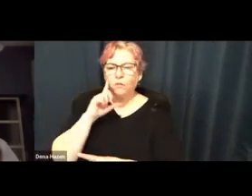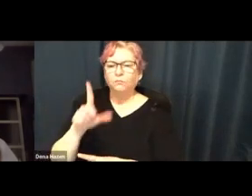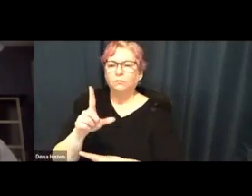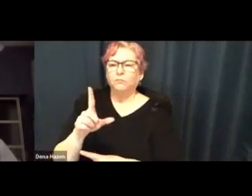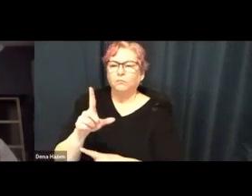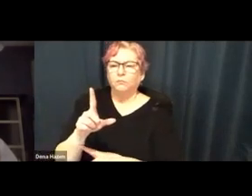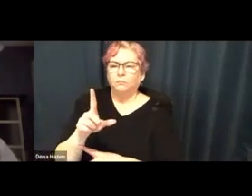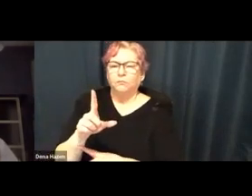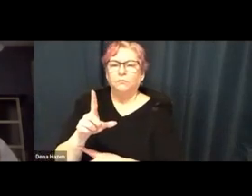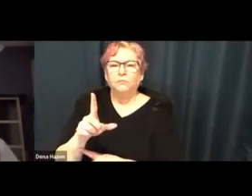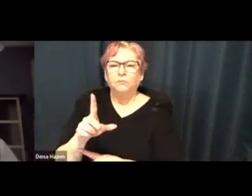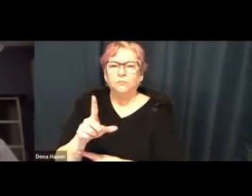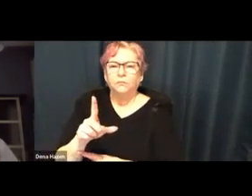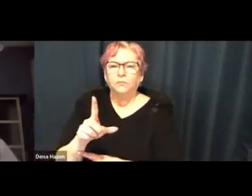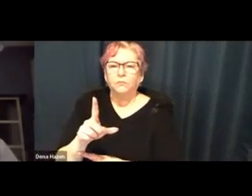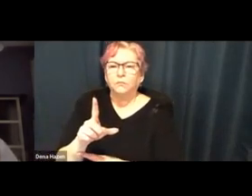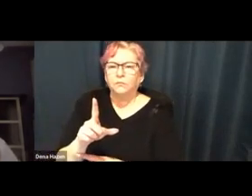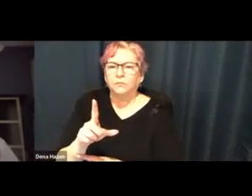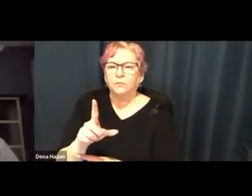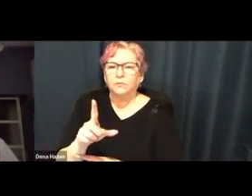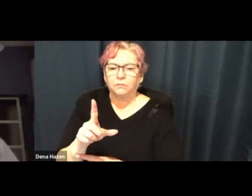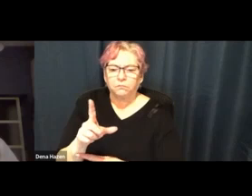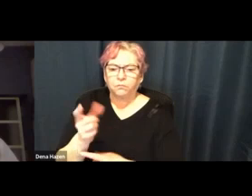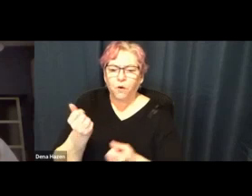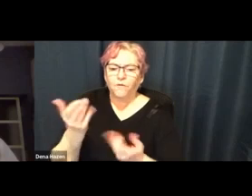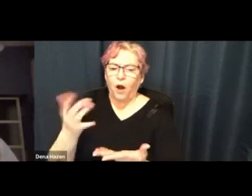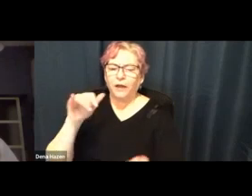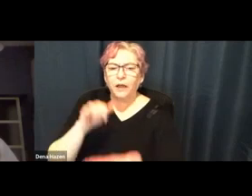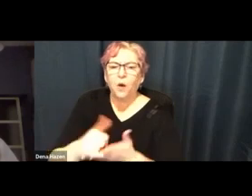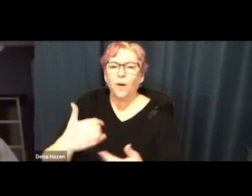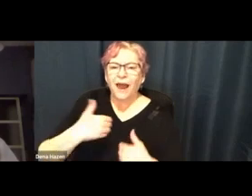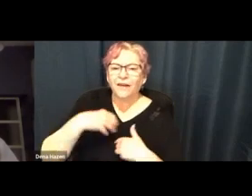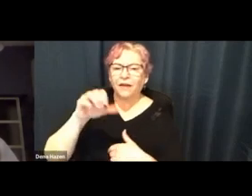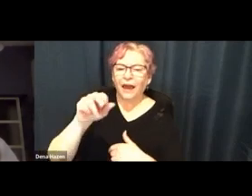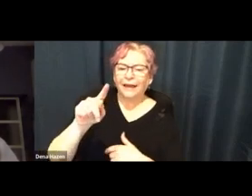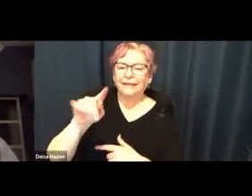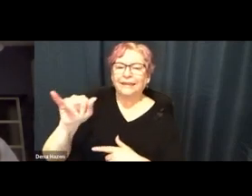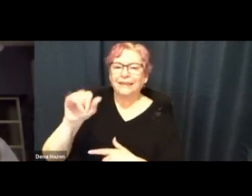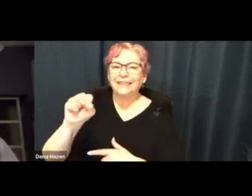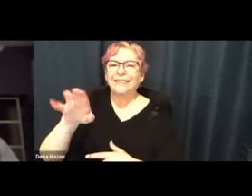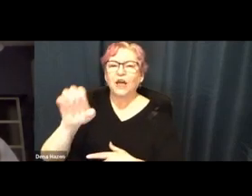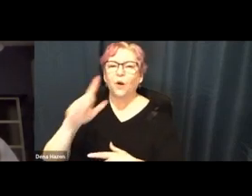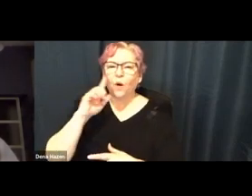Our RNA therapies use antisense oligonucleotides,